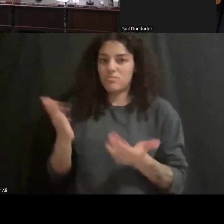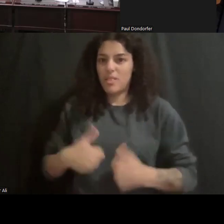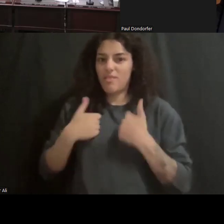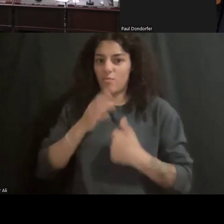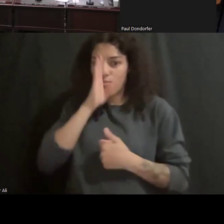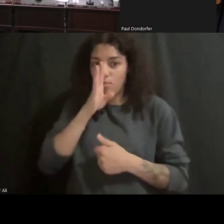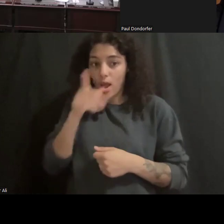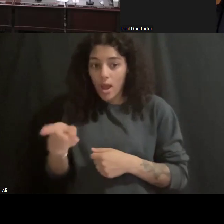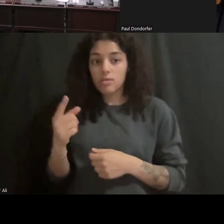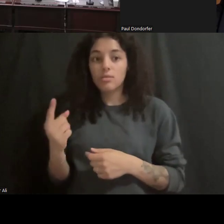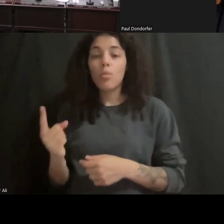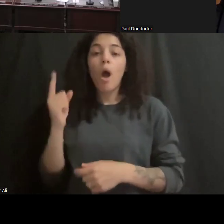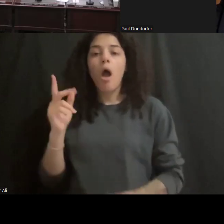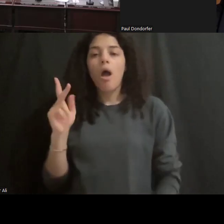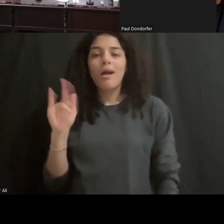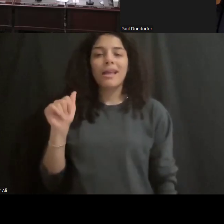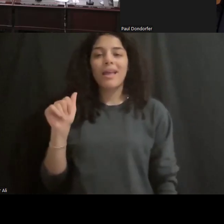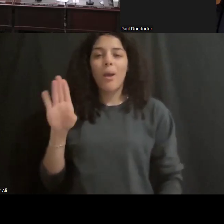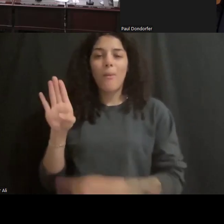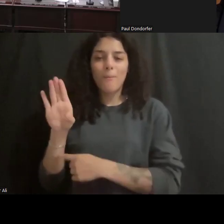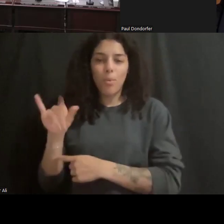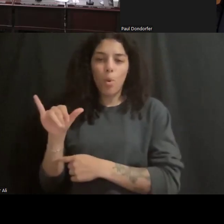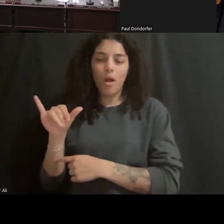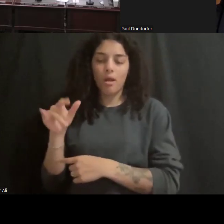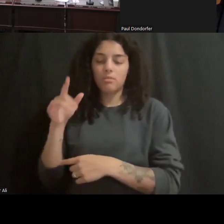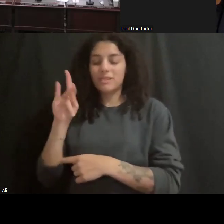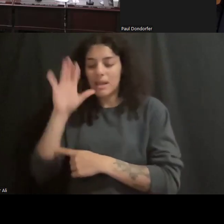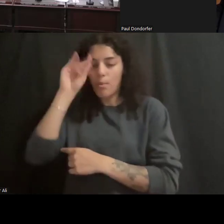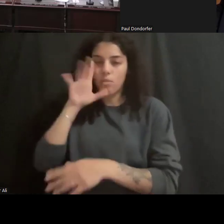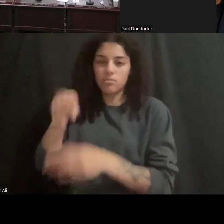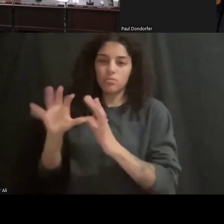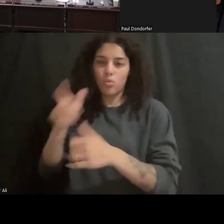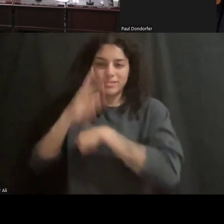before it reached its deadly conclusion And I know some are concerned about privacy As